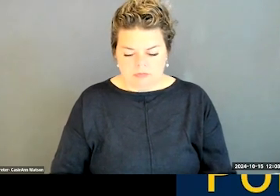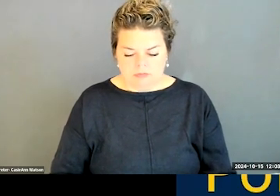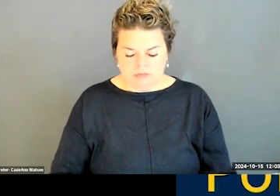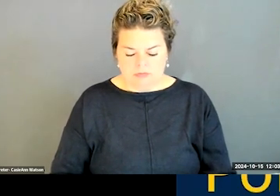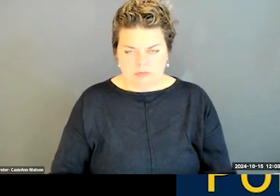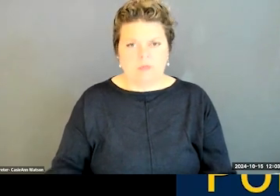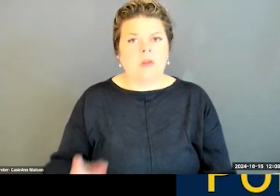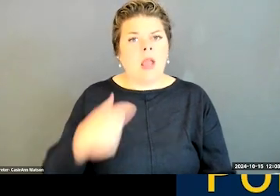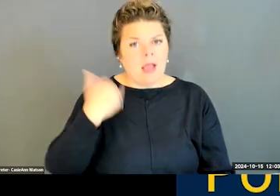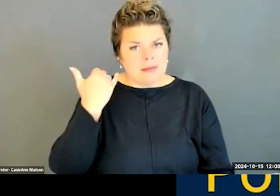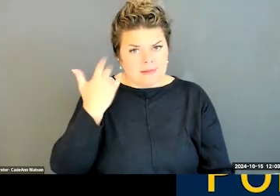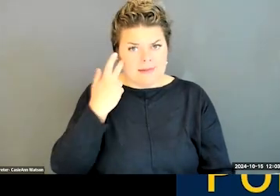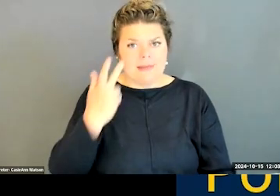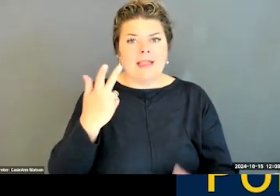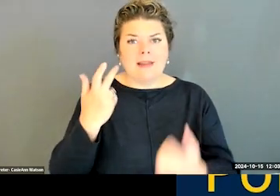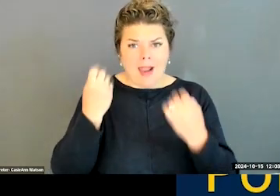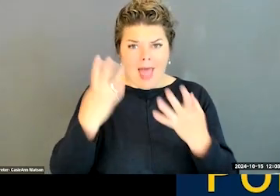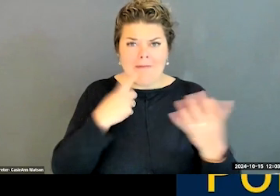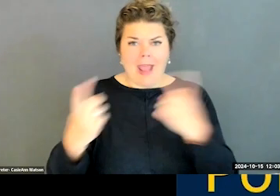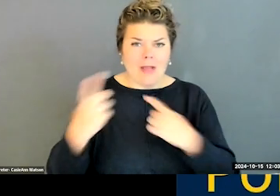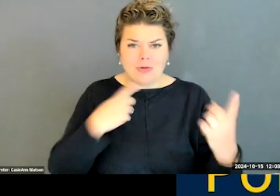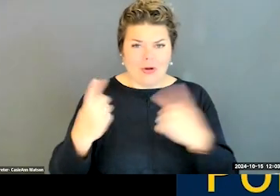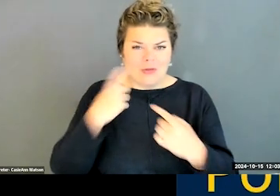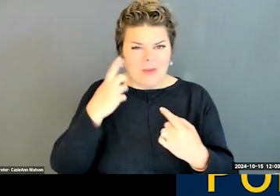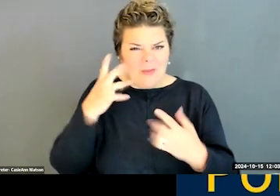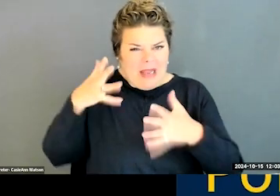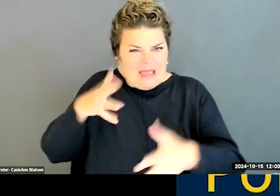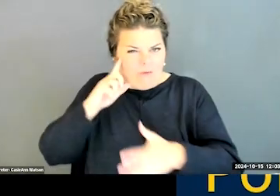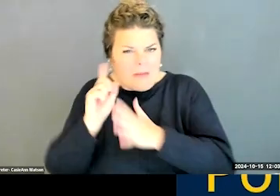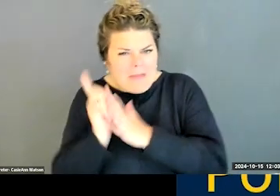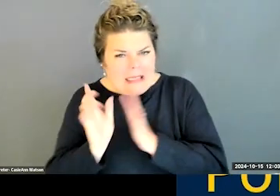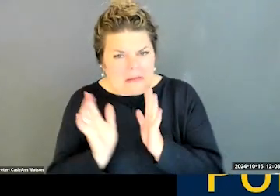I do still see we have a lot of answers coming in, so we'll leave this poll open for just a few more seconds.